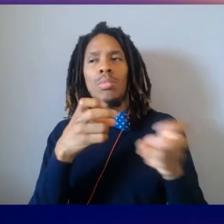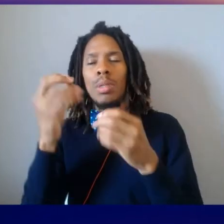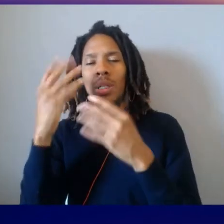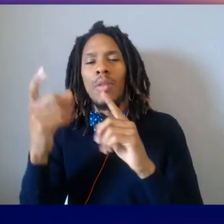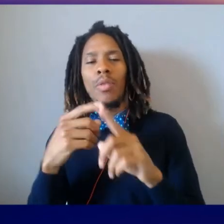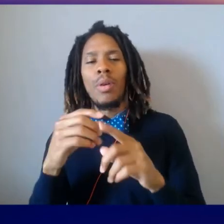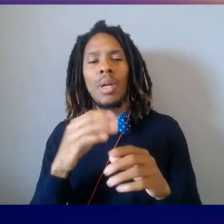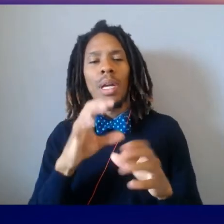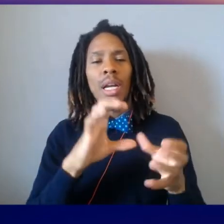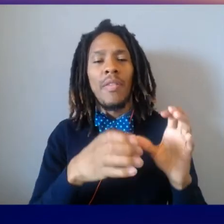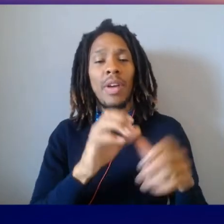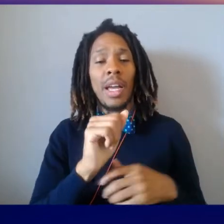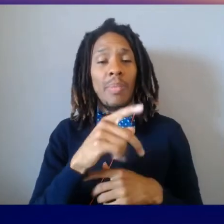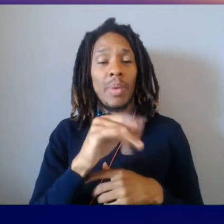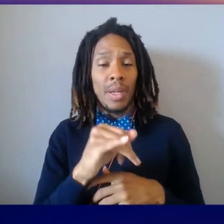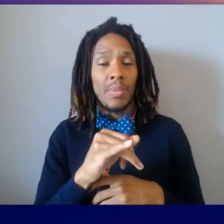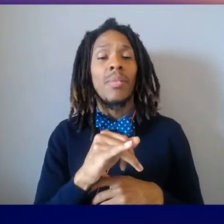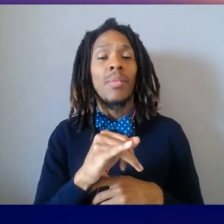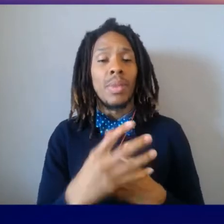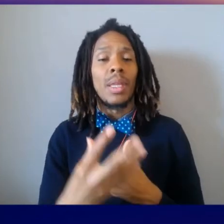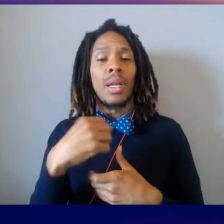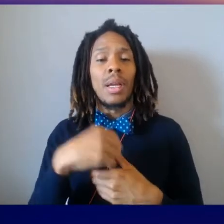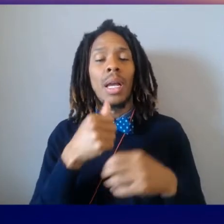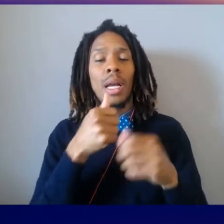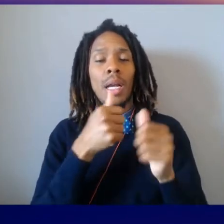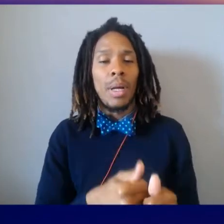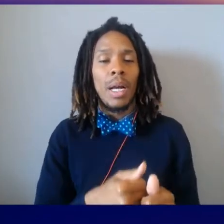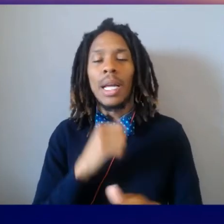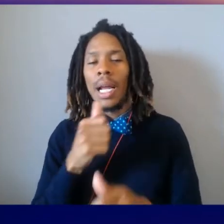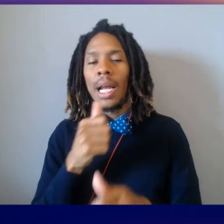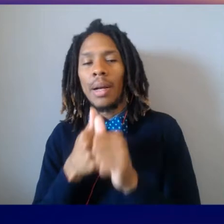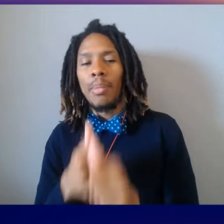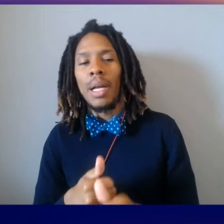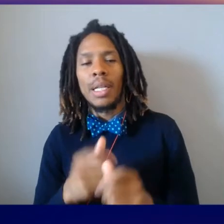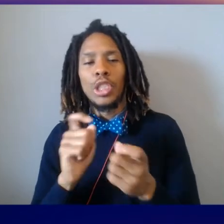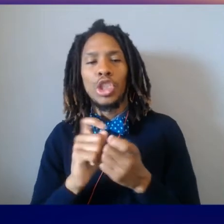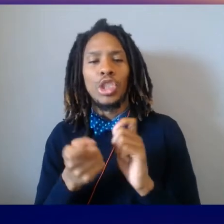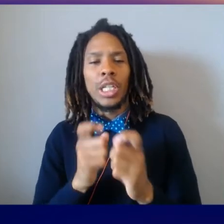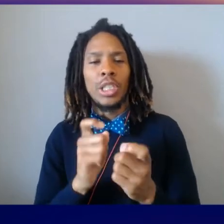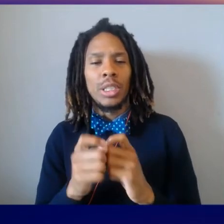and including compliant to non-compliant status changes. I'm gonna go ahead and run that query.